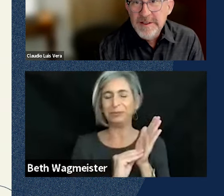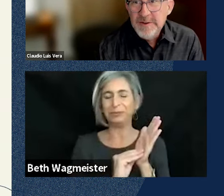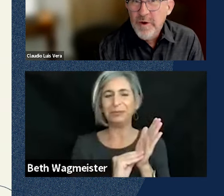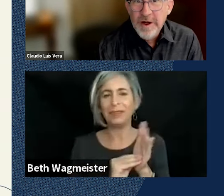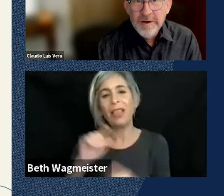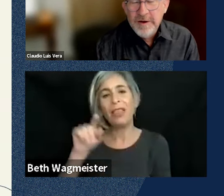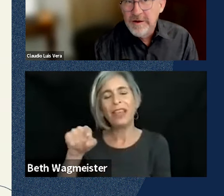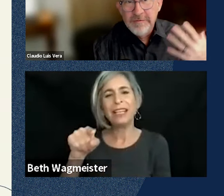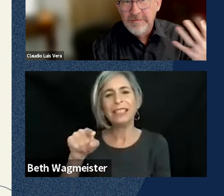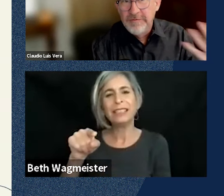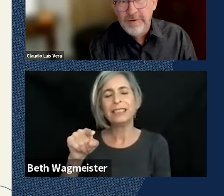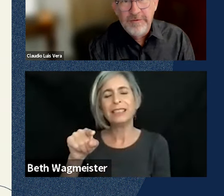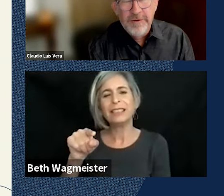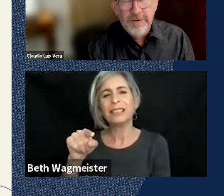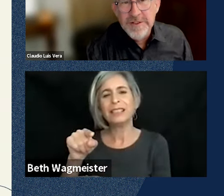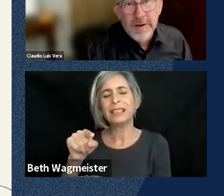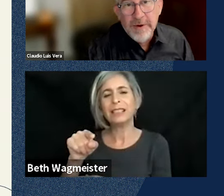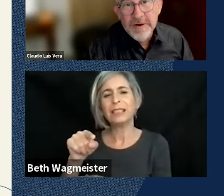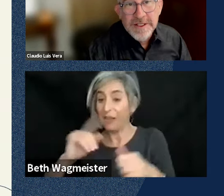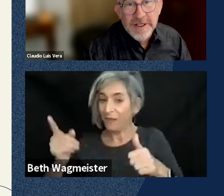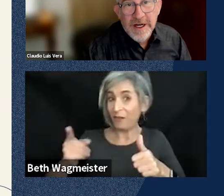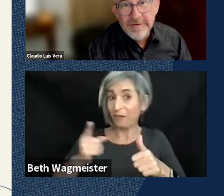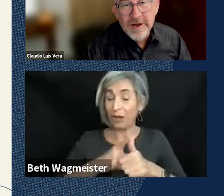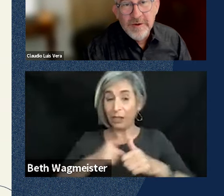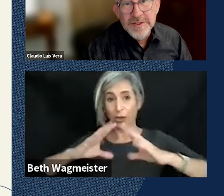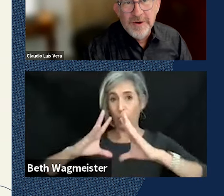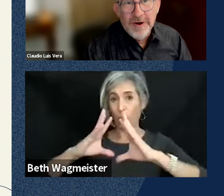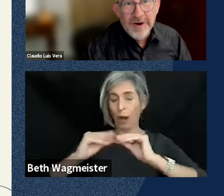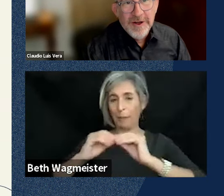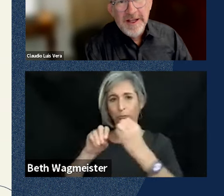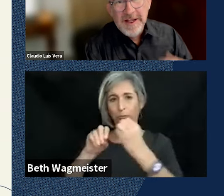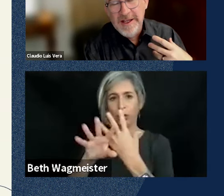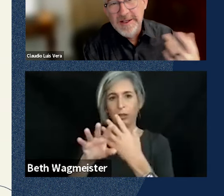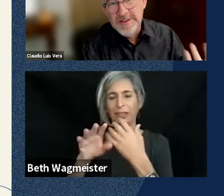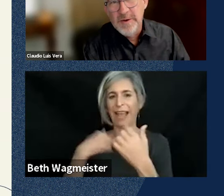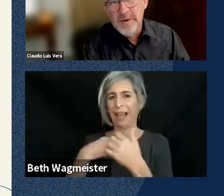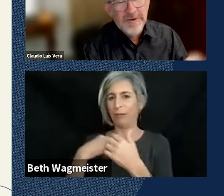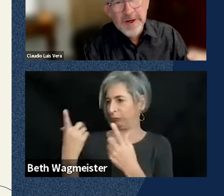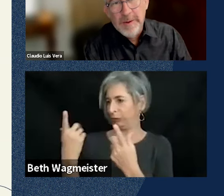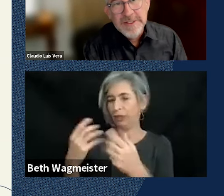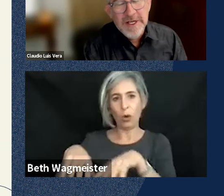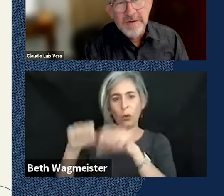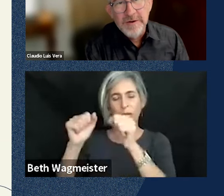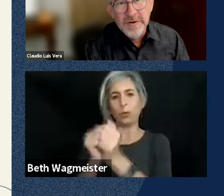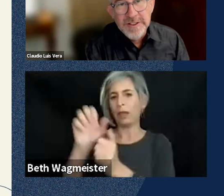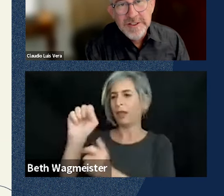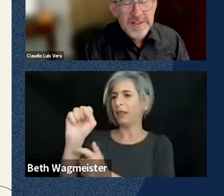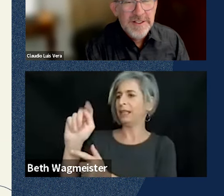This is one of the first webinars that I've done with Stark. And so we've got a couple of technical glitches.